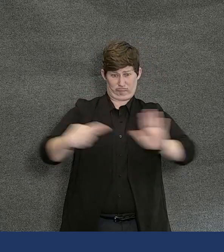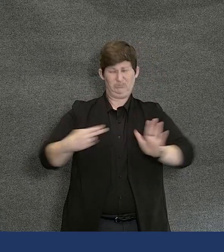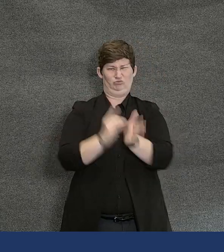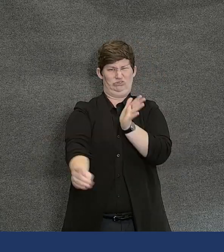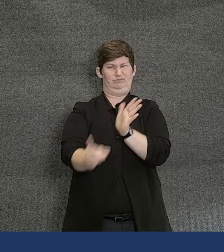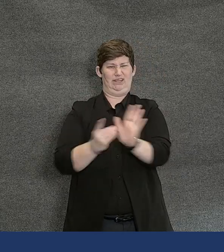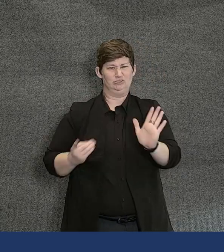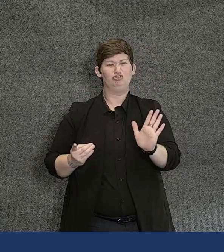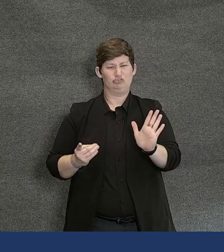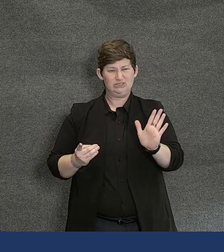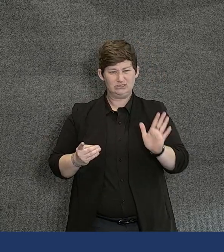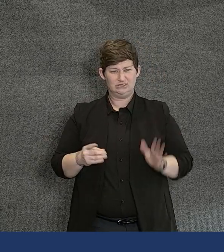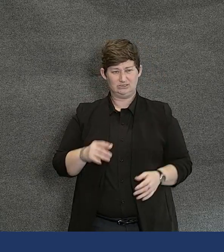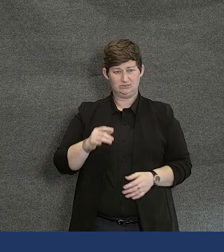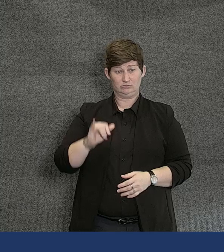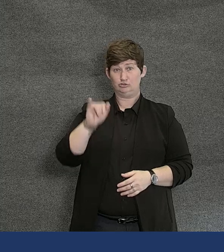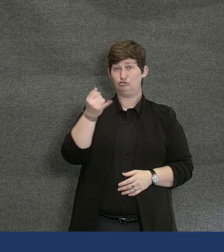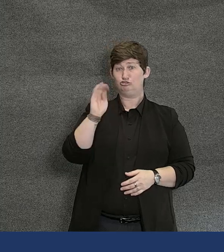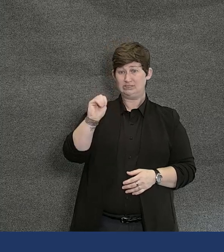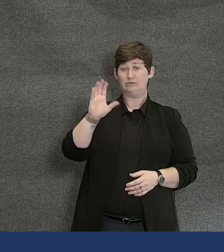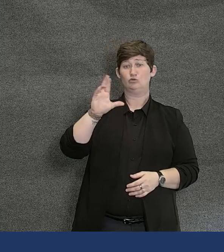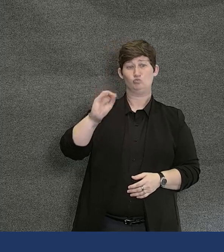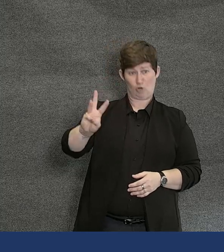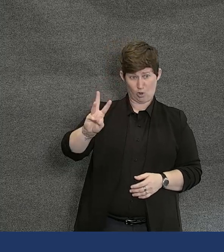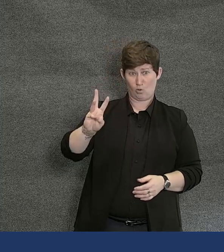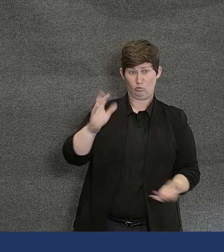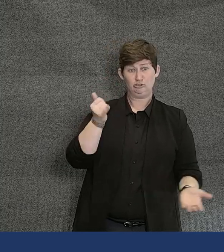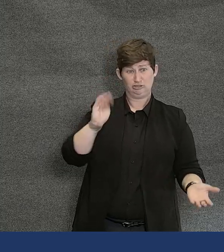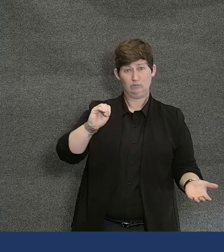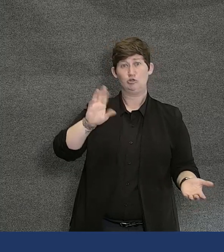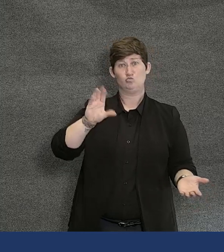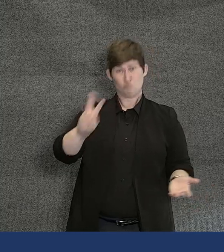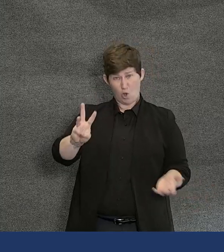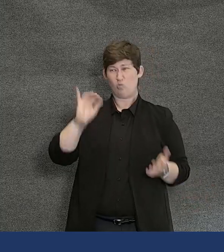That's discrimination. Having a program that says, we're